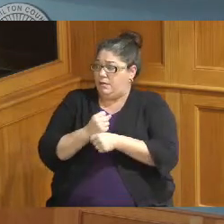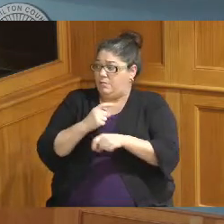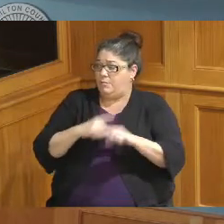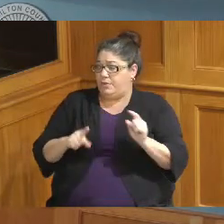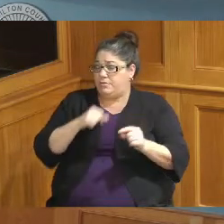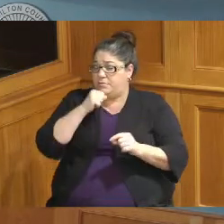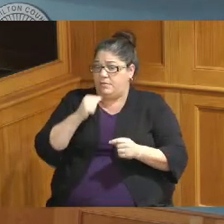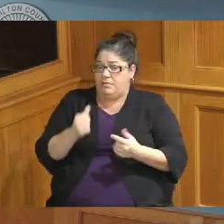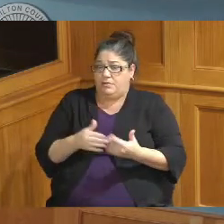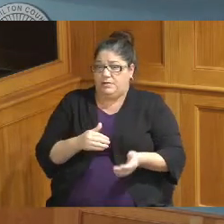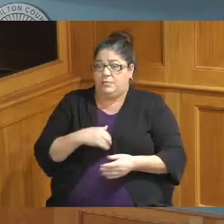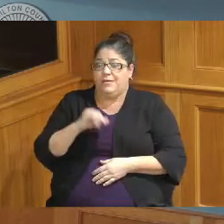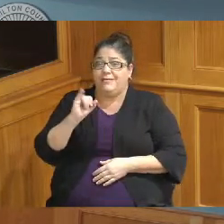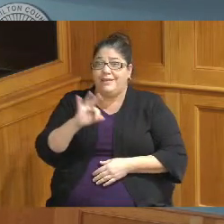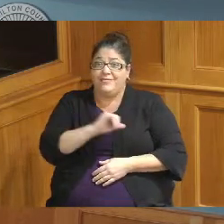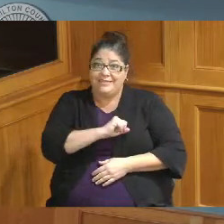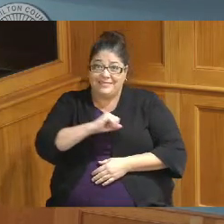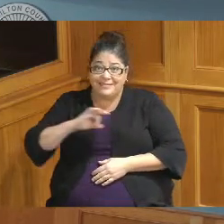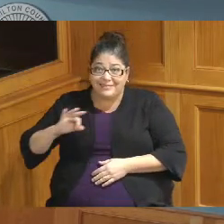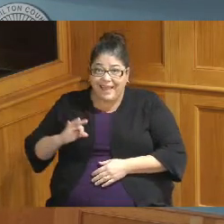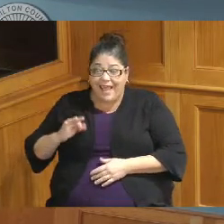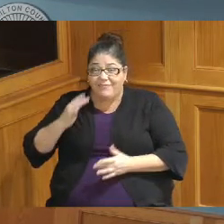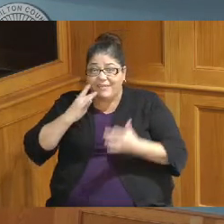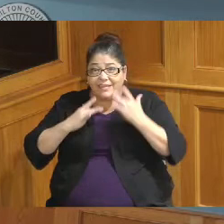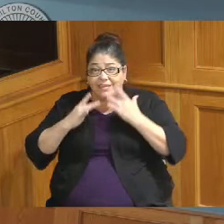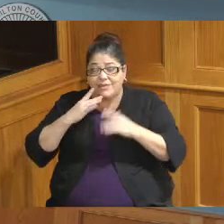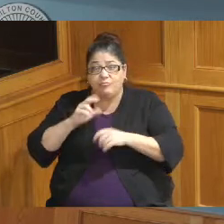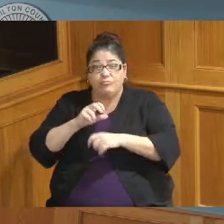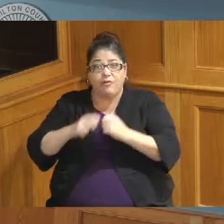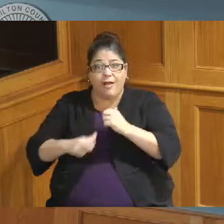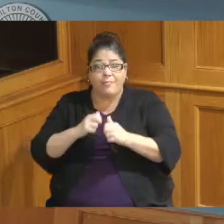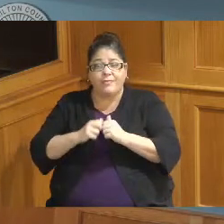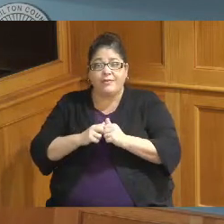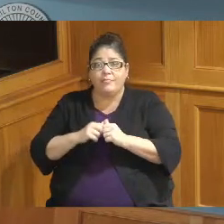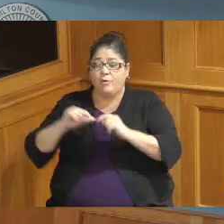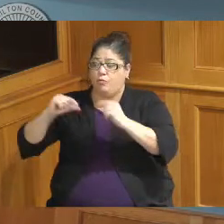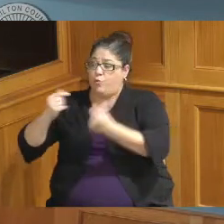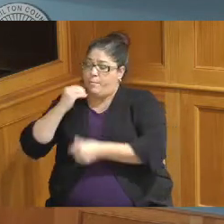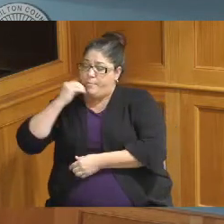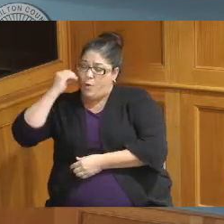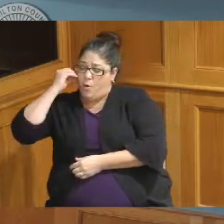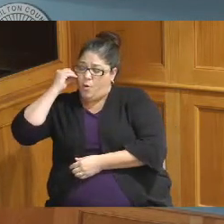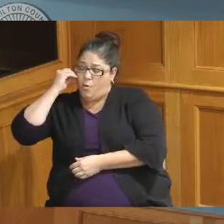it's a staffing problem then that would be like group homes I want I want you to stop because